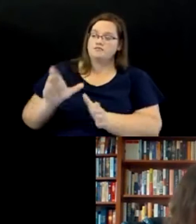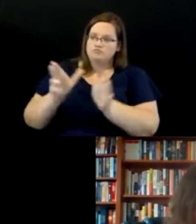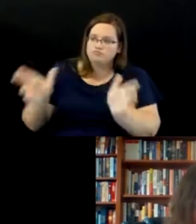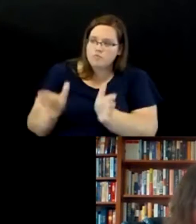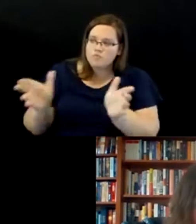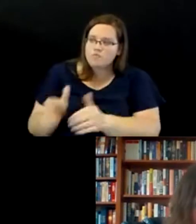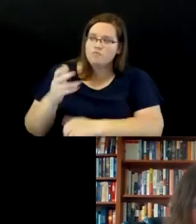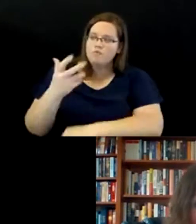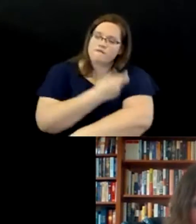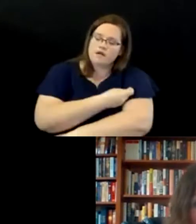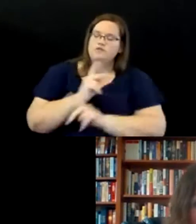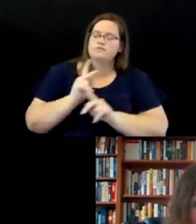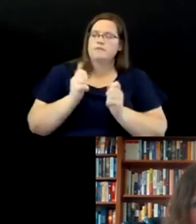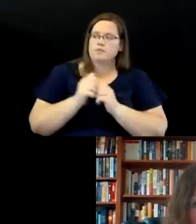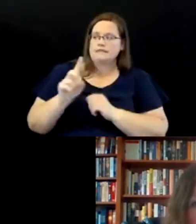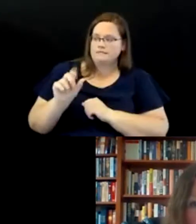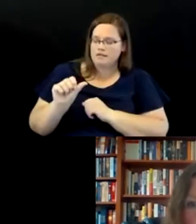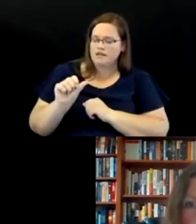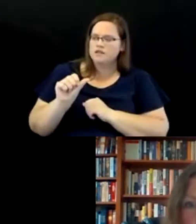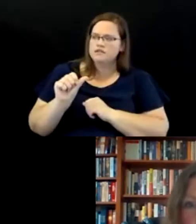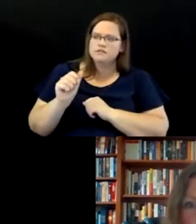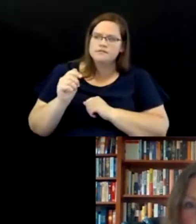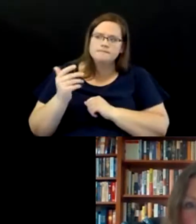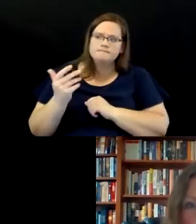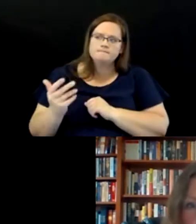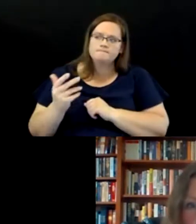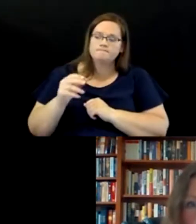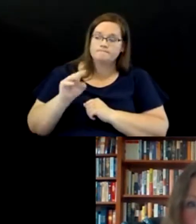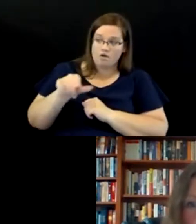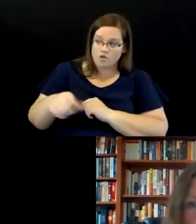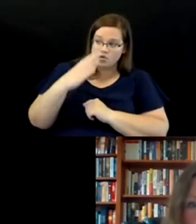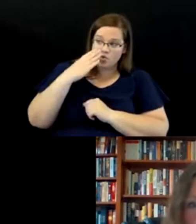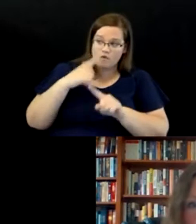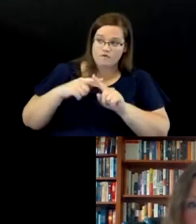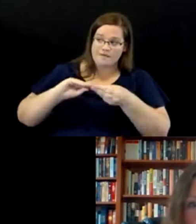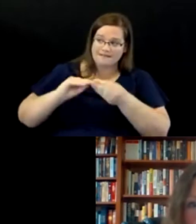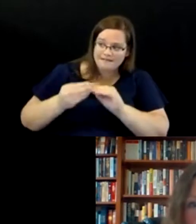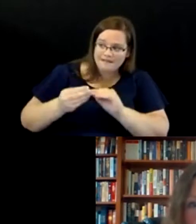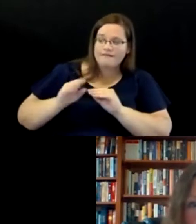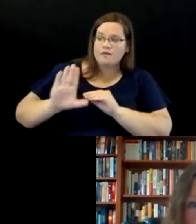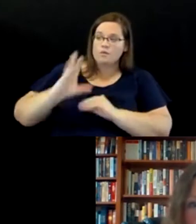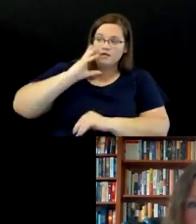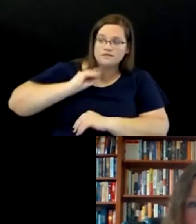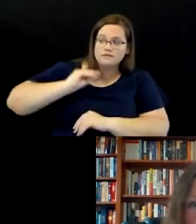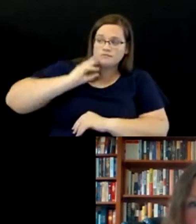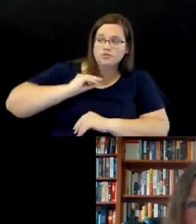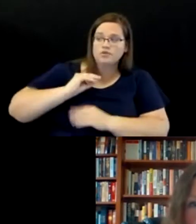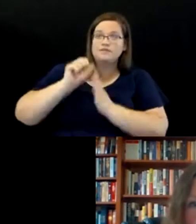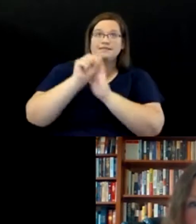for folks with disabilities. Is there anything, Monica, that you know from the data or your experience that state collects that could help us best